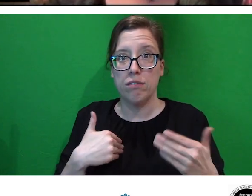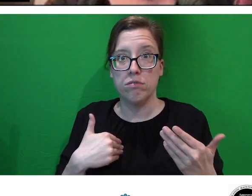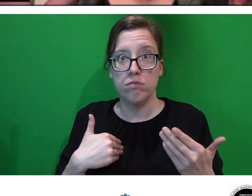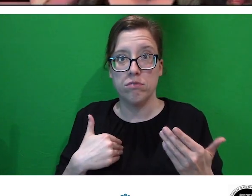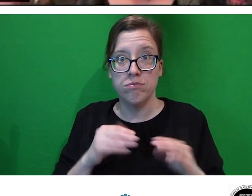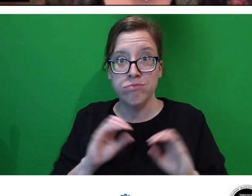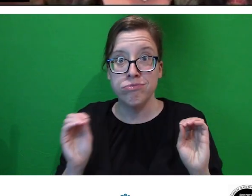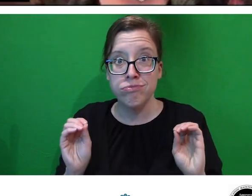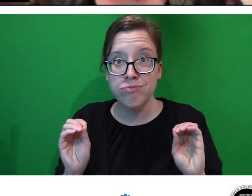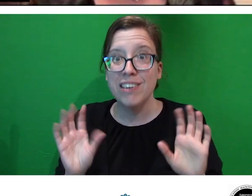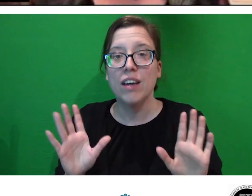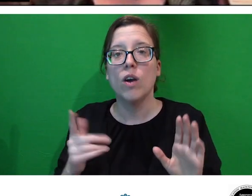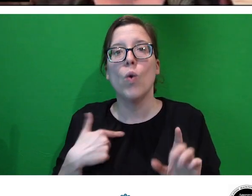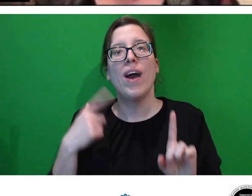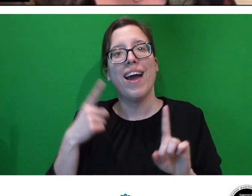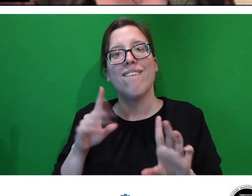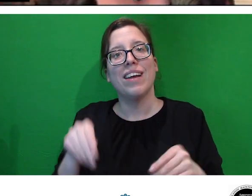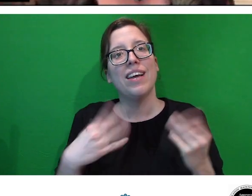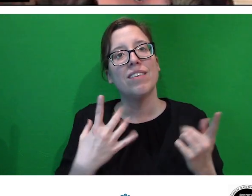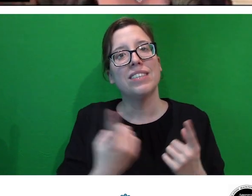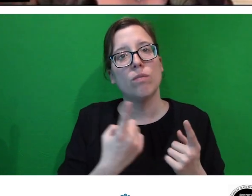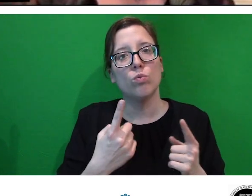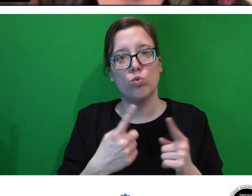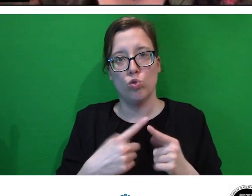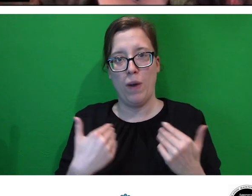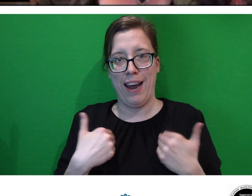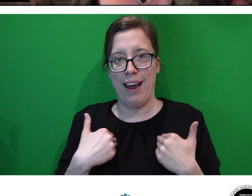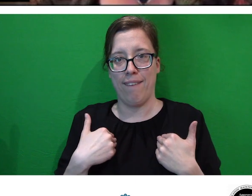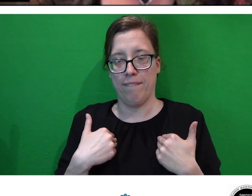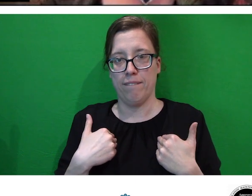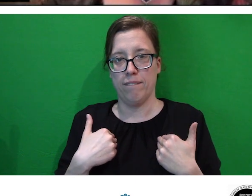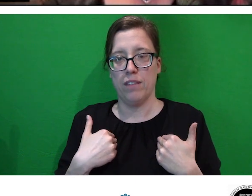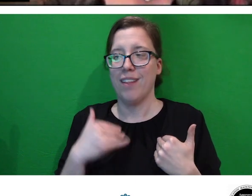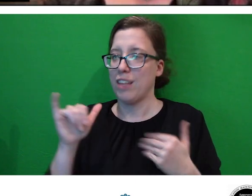middle ground because without touch and without movement and touch,